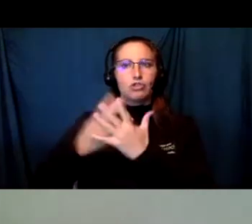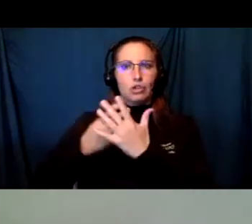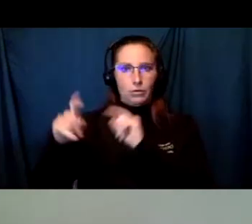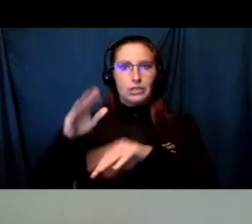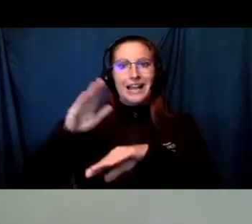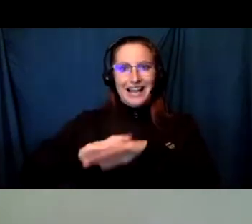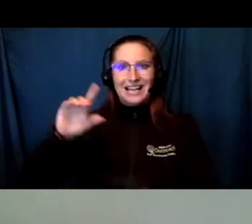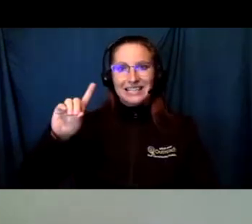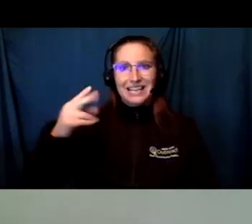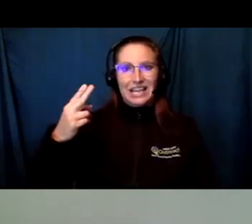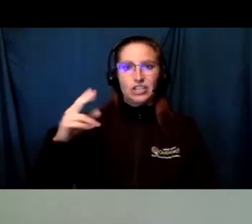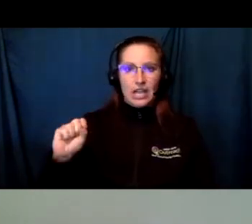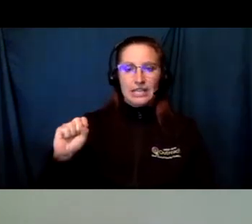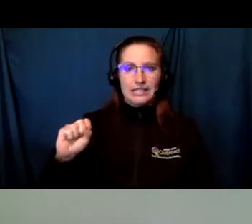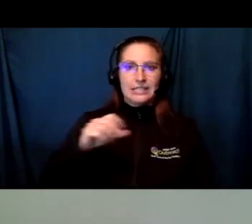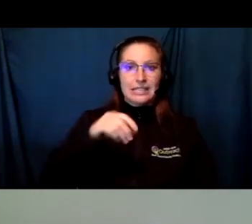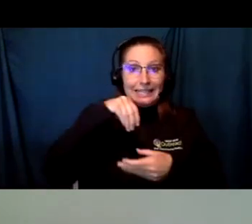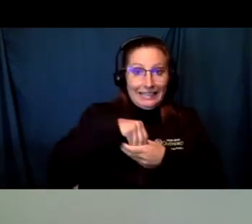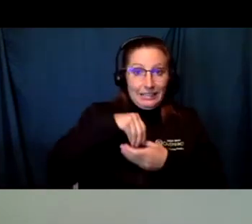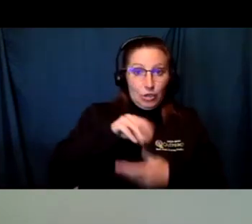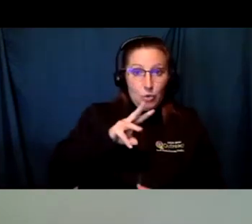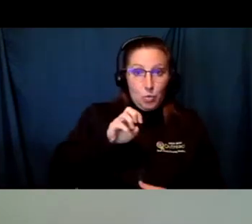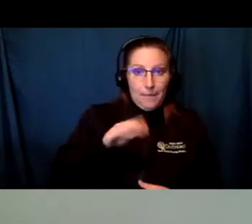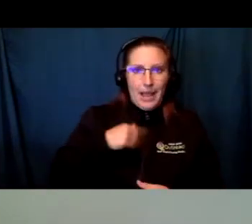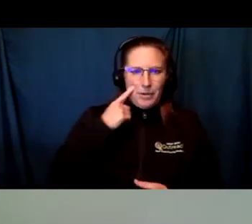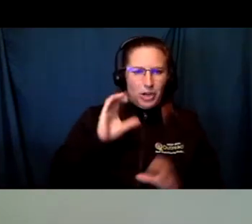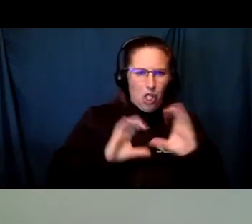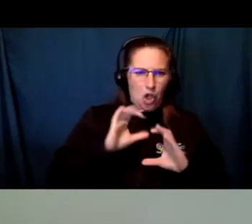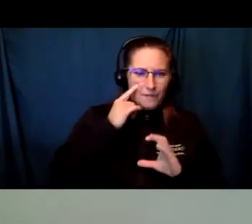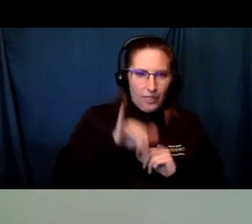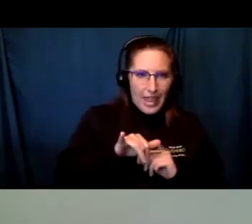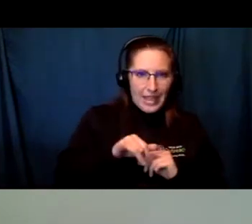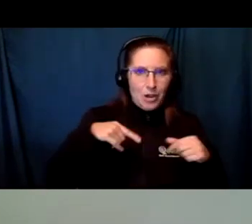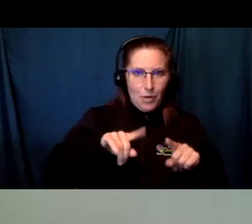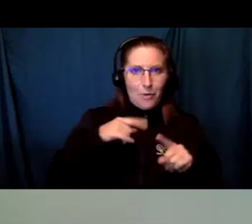interweb and I'm going to try to find that as we're answering questions here.